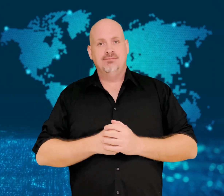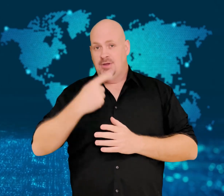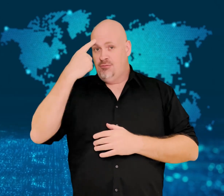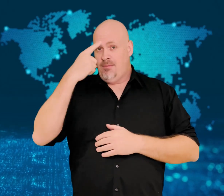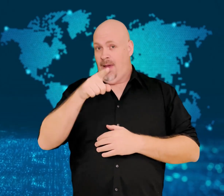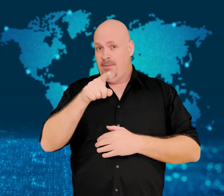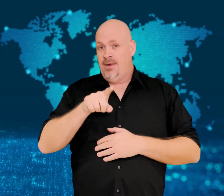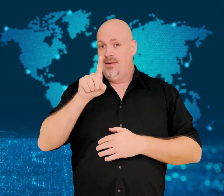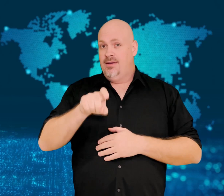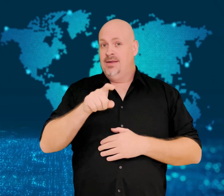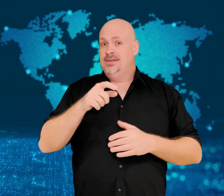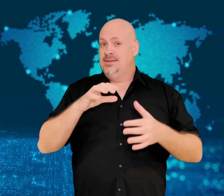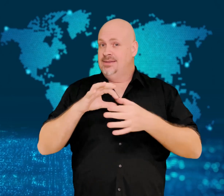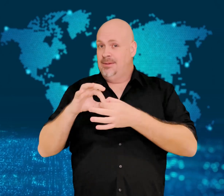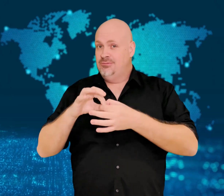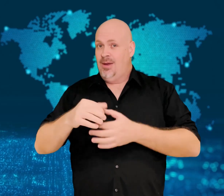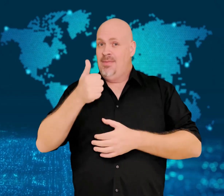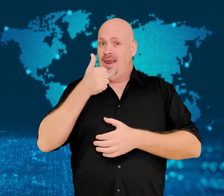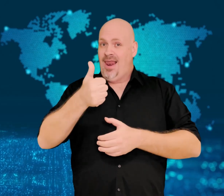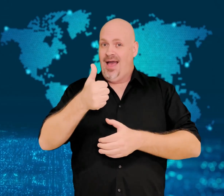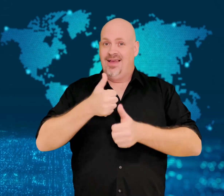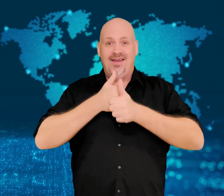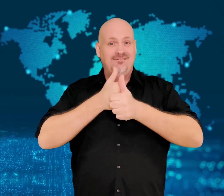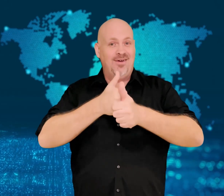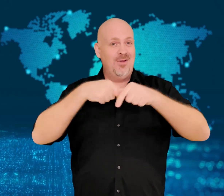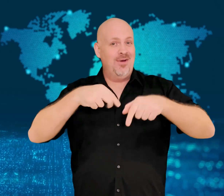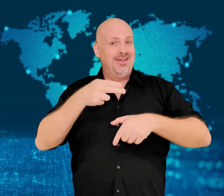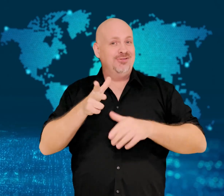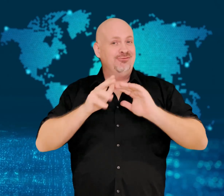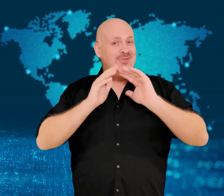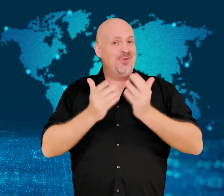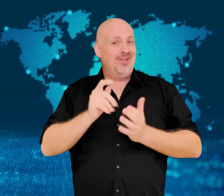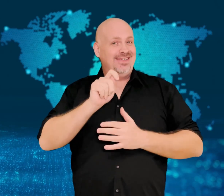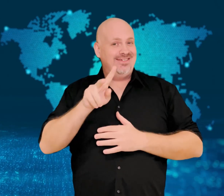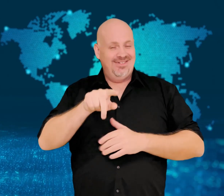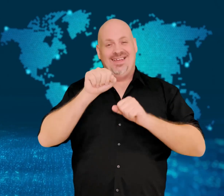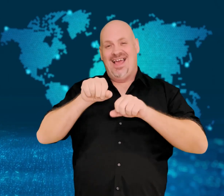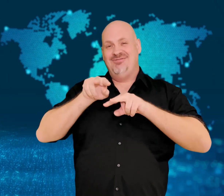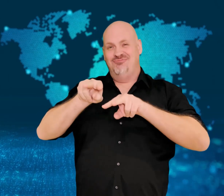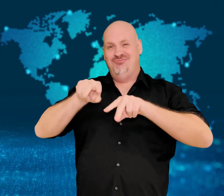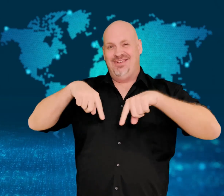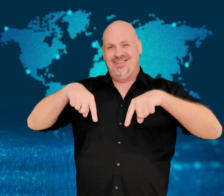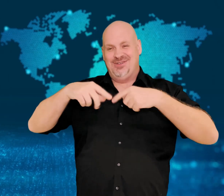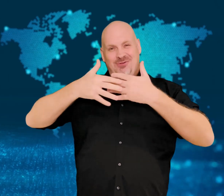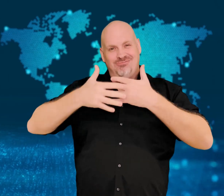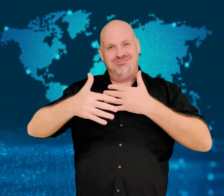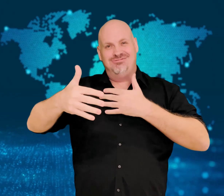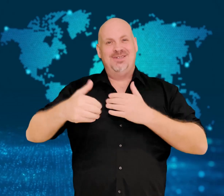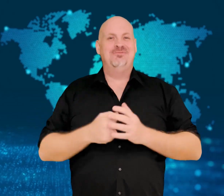Don't forget to subscribe, like, and follow H3 World TV to get new video updates!